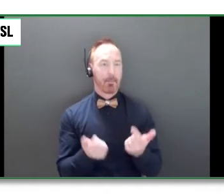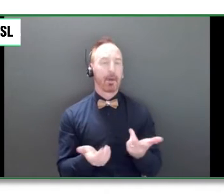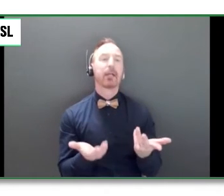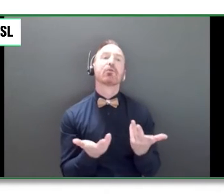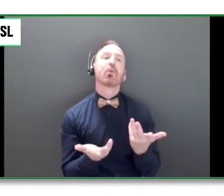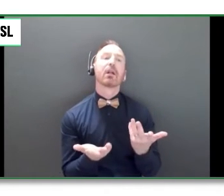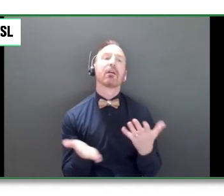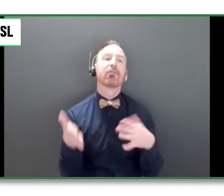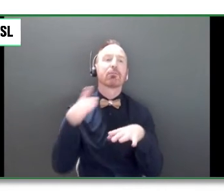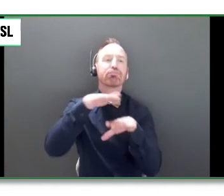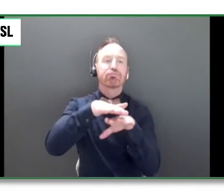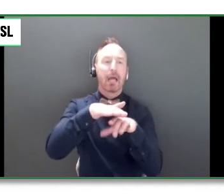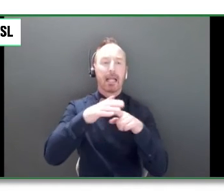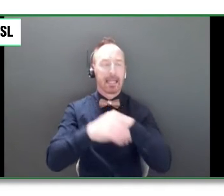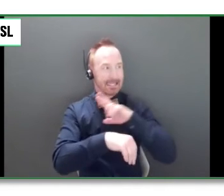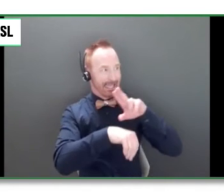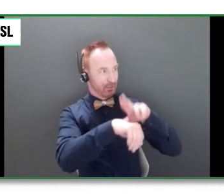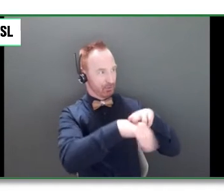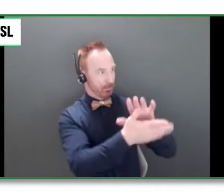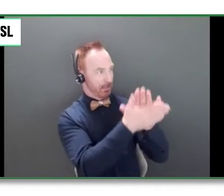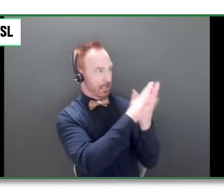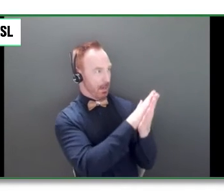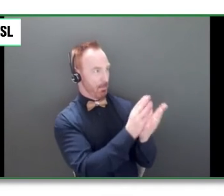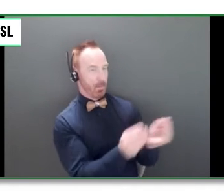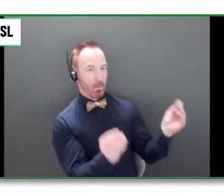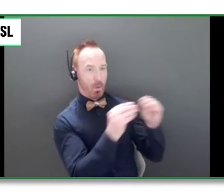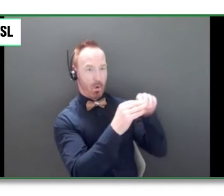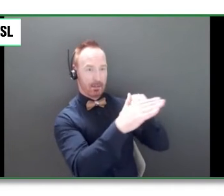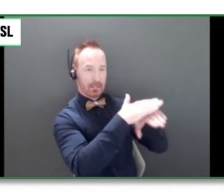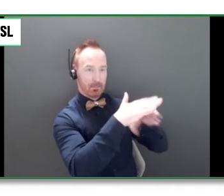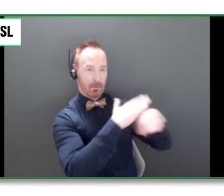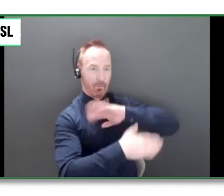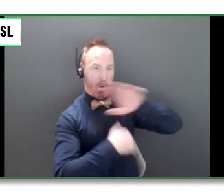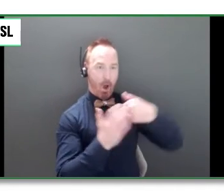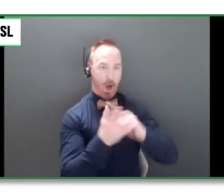make nature more accessible to everyone. To get at that democratic idea where it